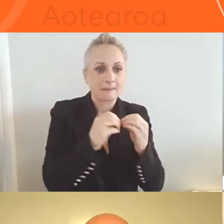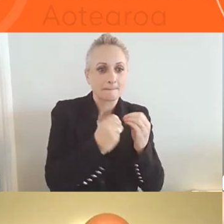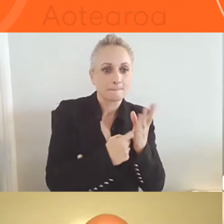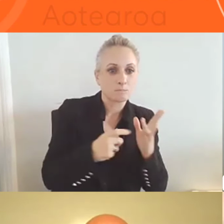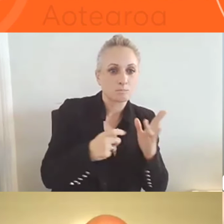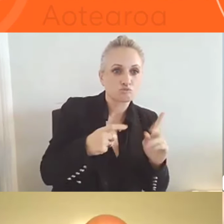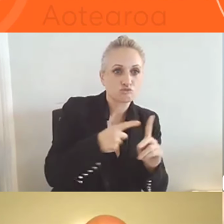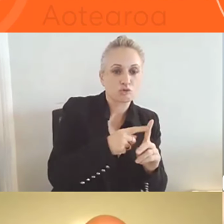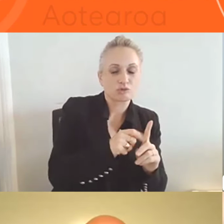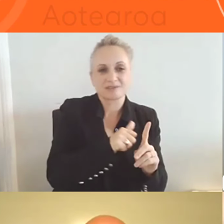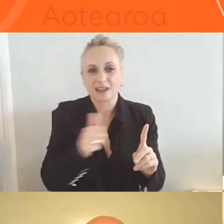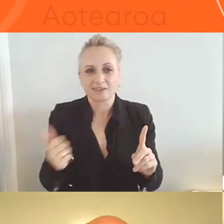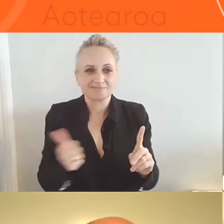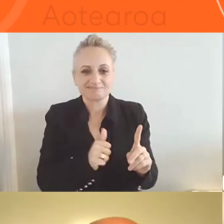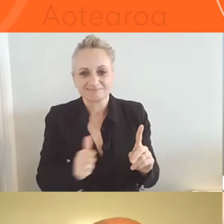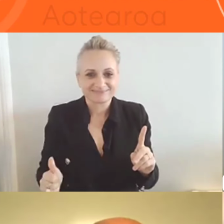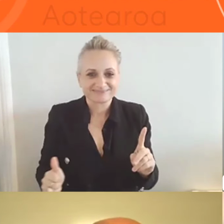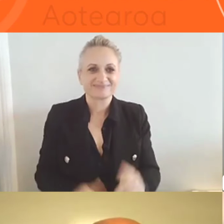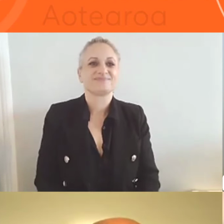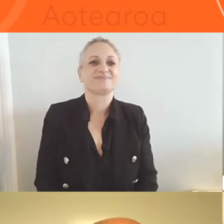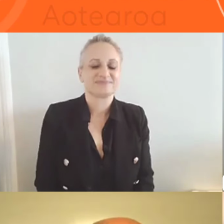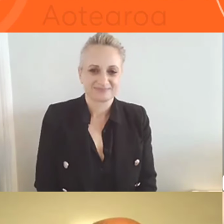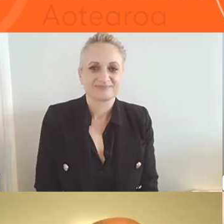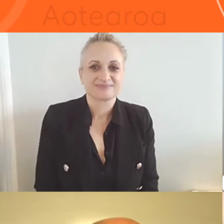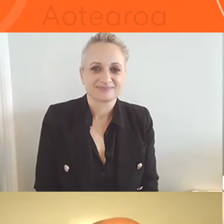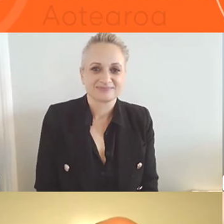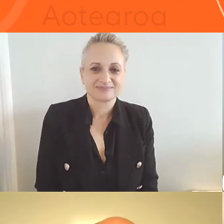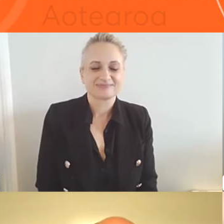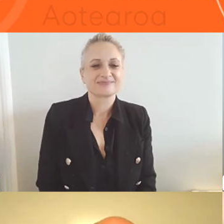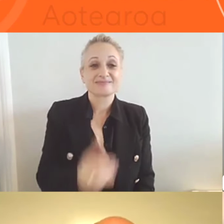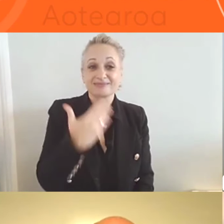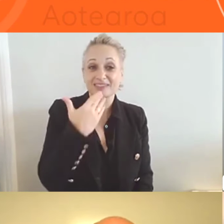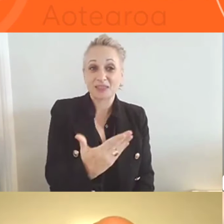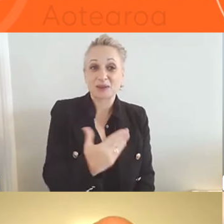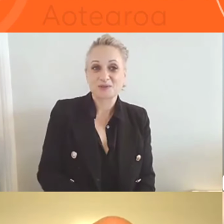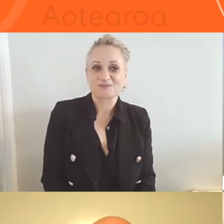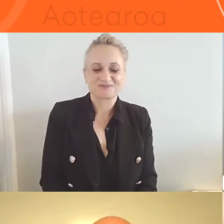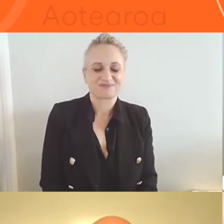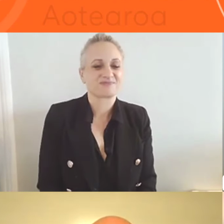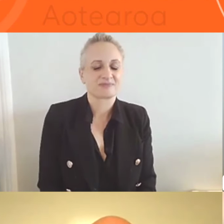you. Thanks Juliana. Yeah, I thought I'd start by really clearly stating